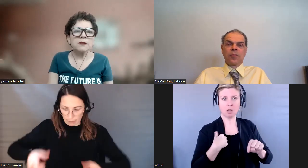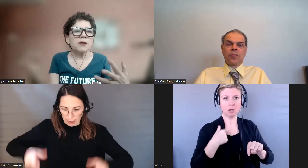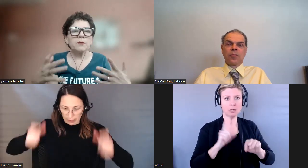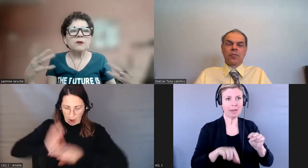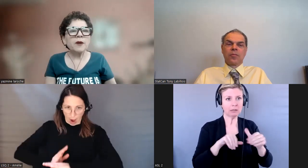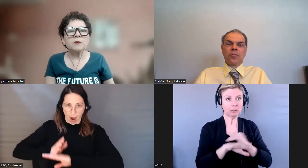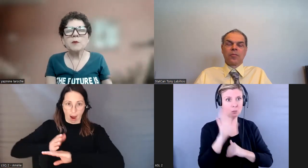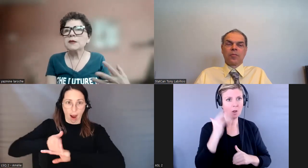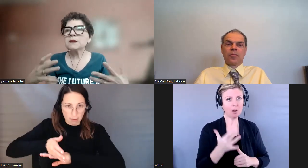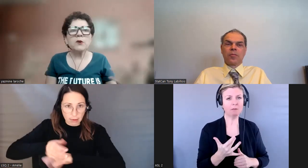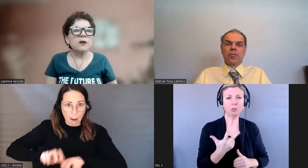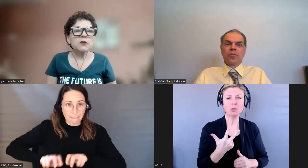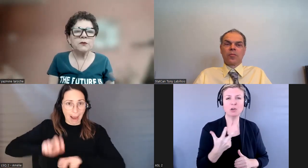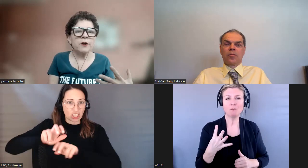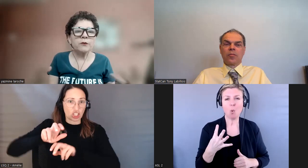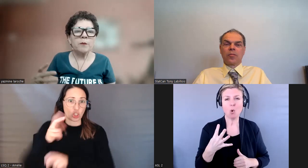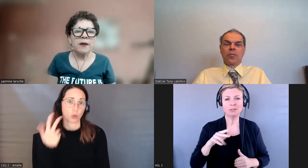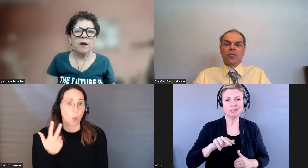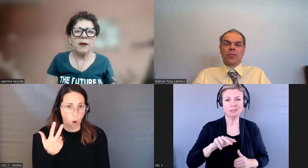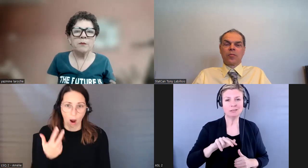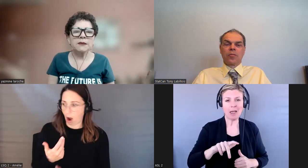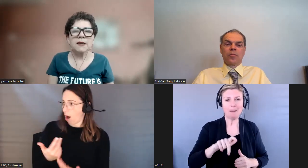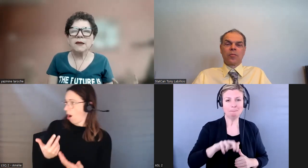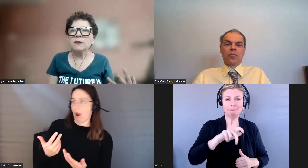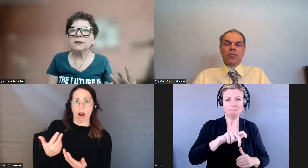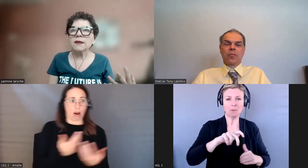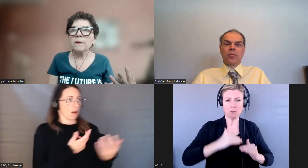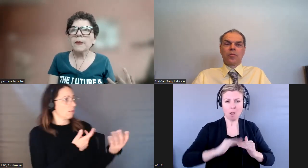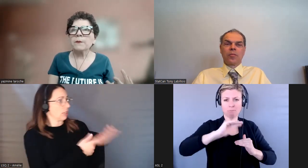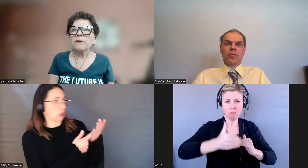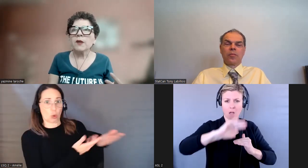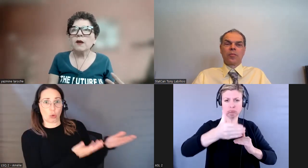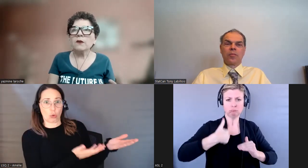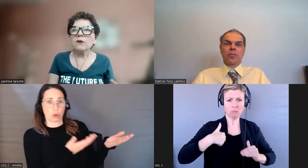to people around me because they were not too far from my my building and I would say